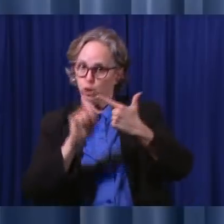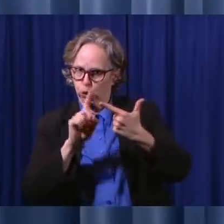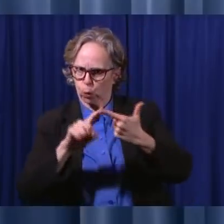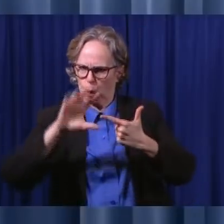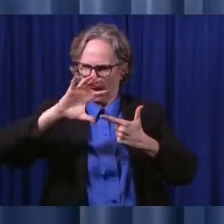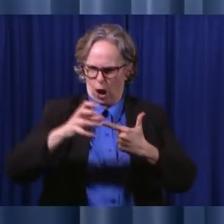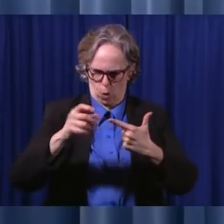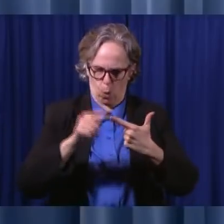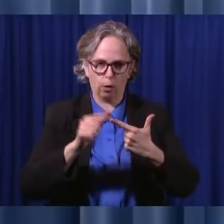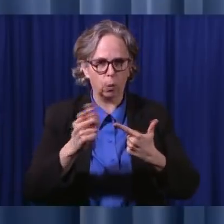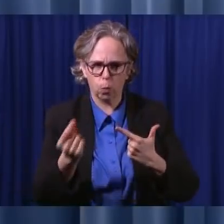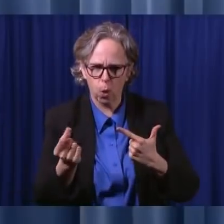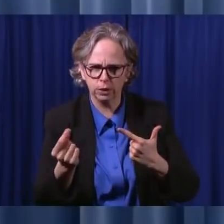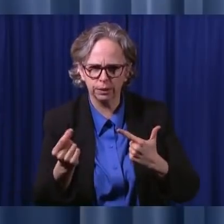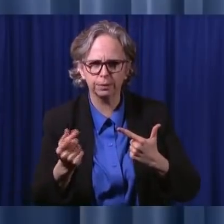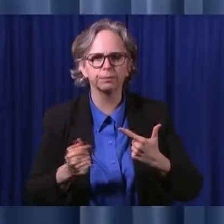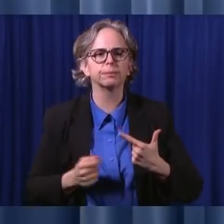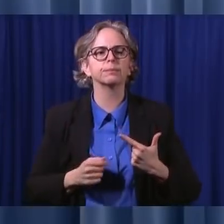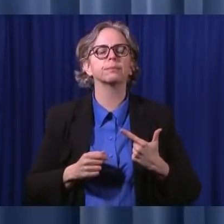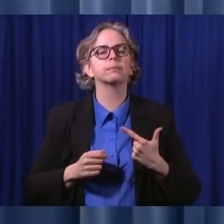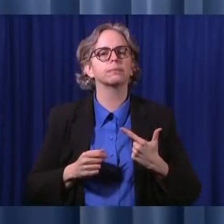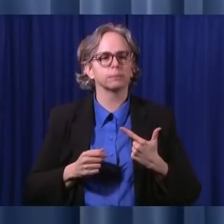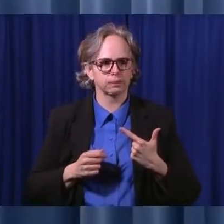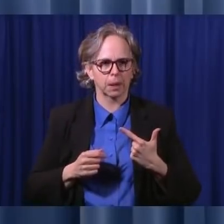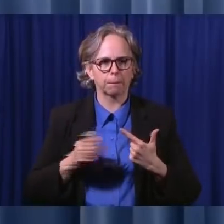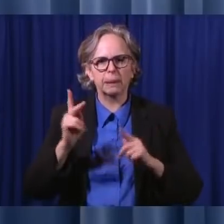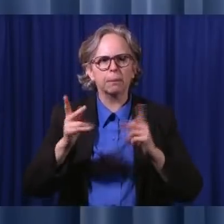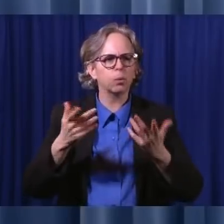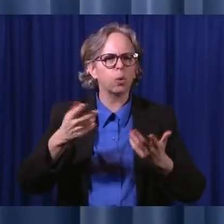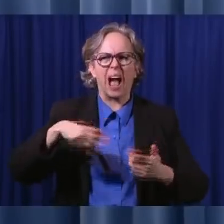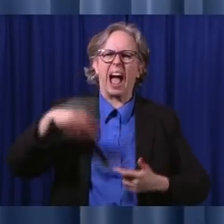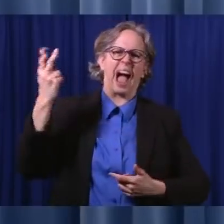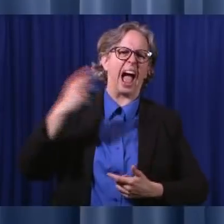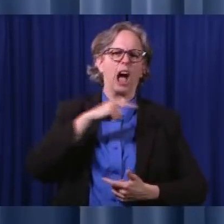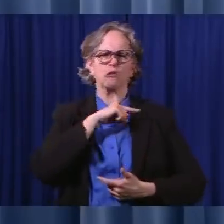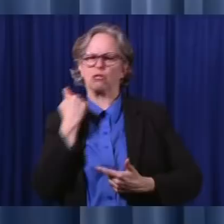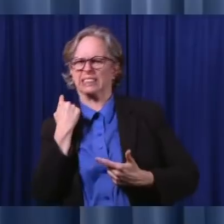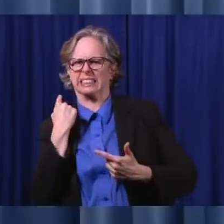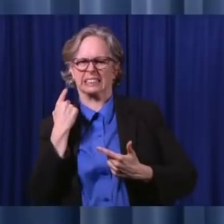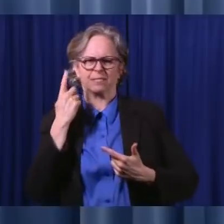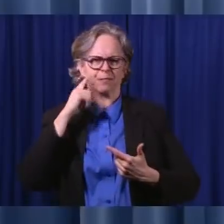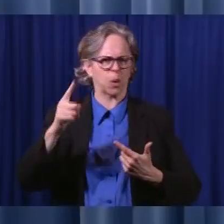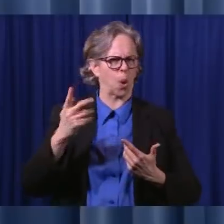INCLUDES OURS INNING HOME EMPLOYEES, BEHAVIOR HEALTH WORKERS. TWO, AGAIN, THIS IS